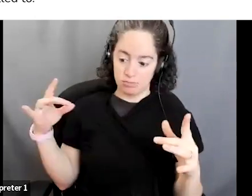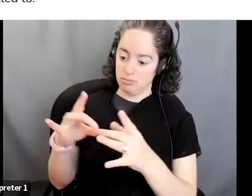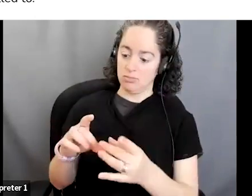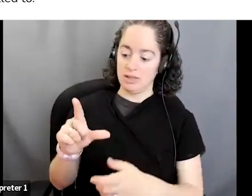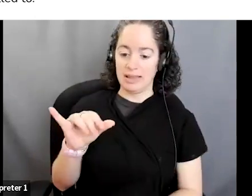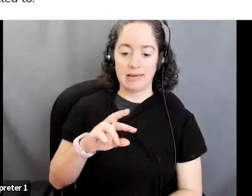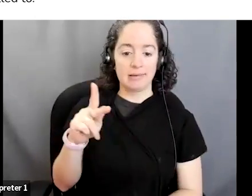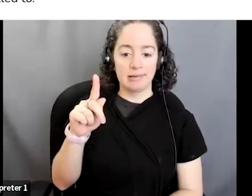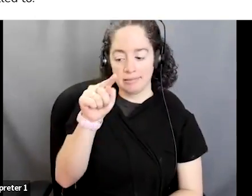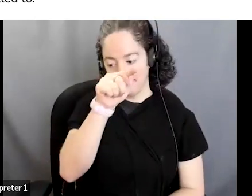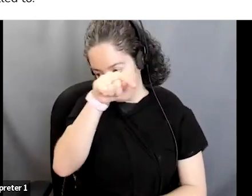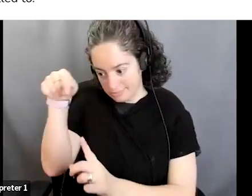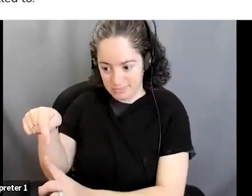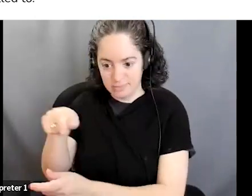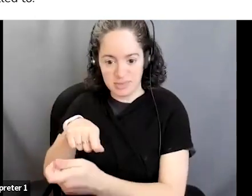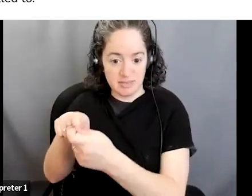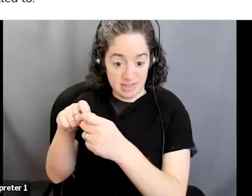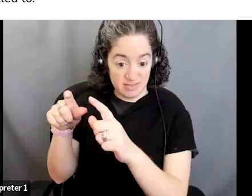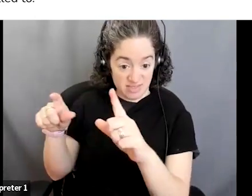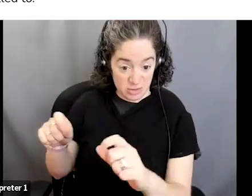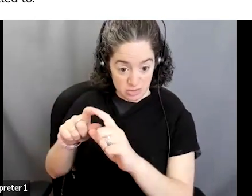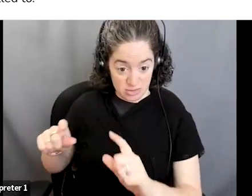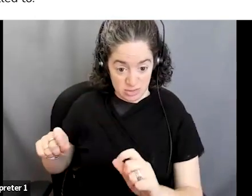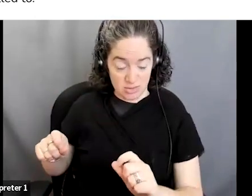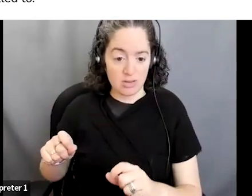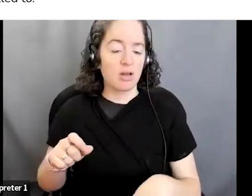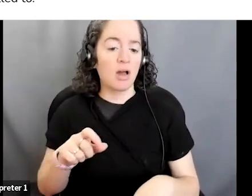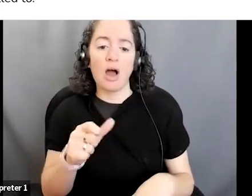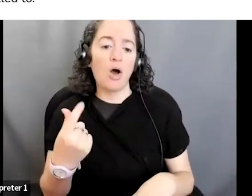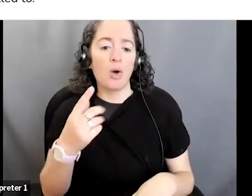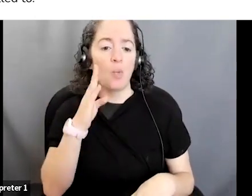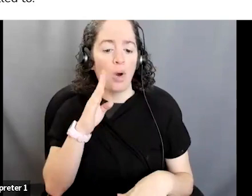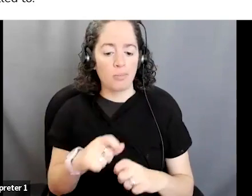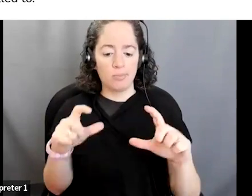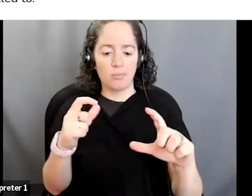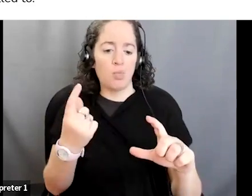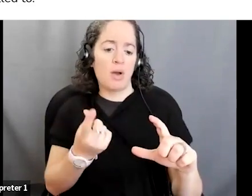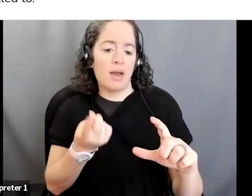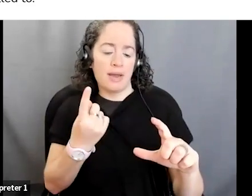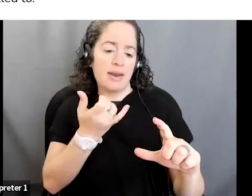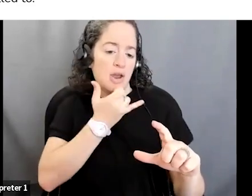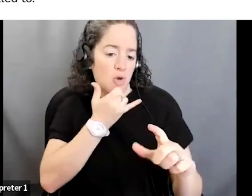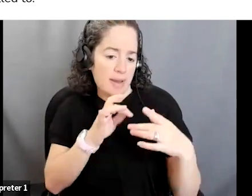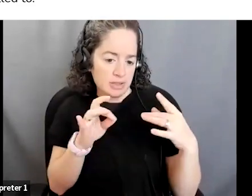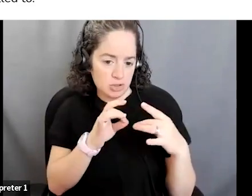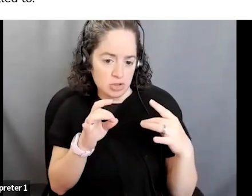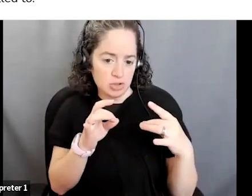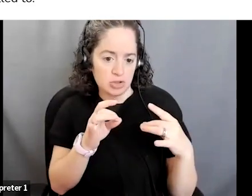Then some of the others, it would present you one error message, and sometimes it would jump you to the field.